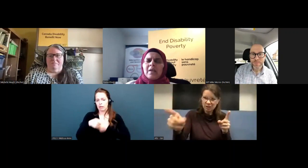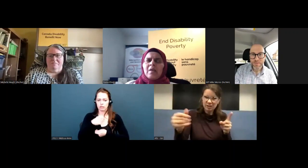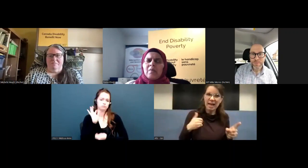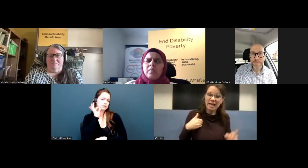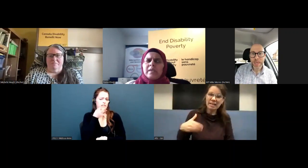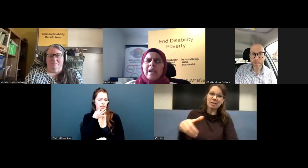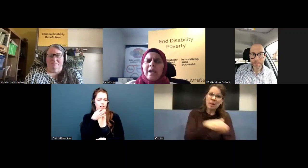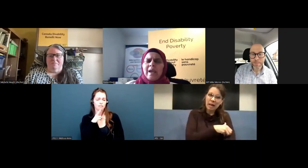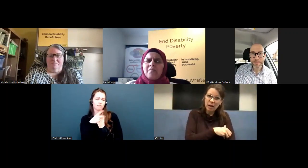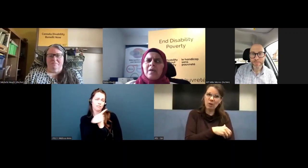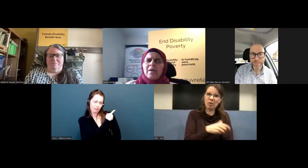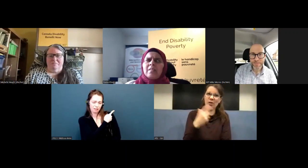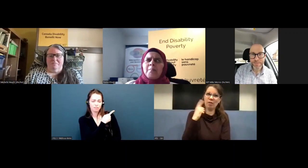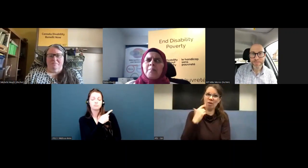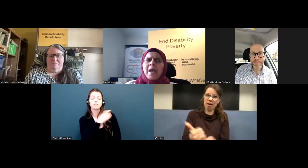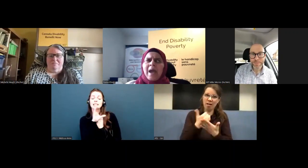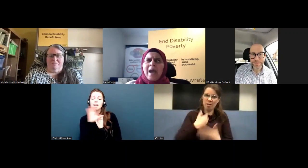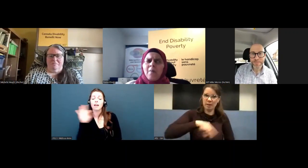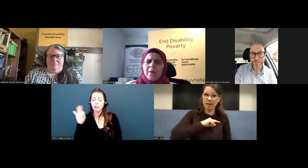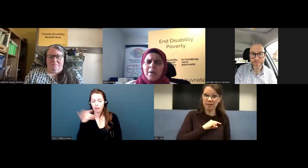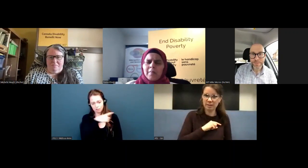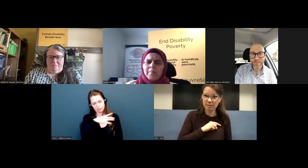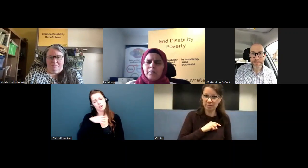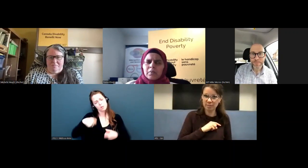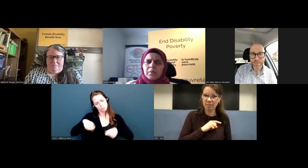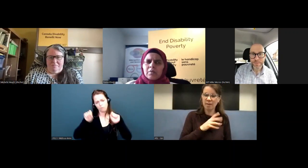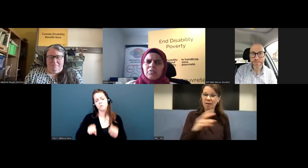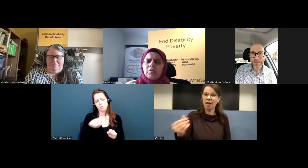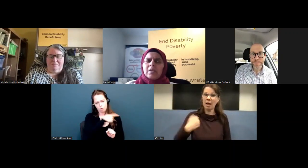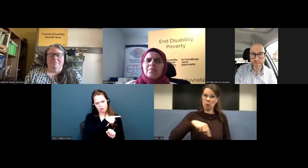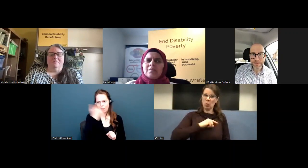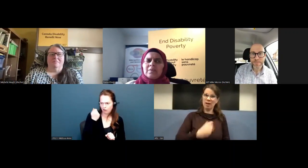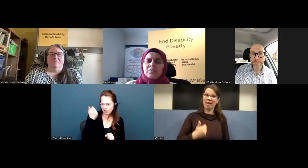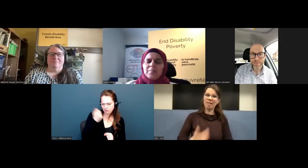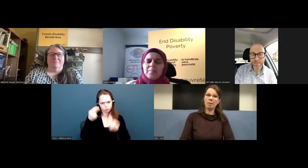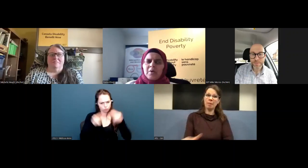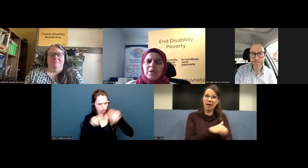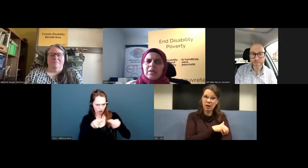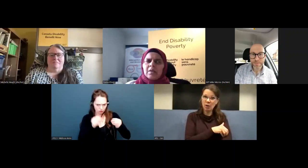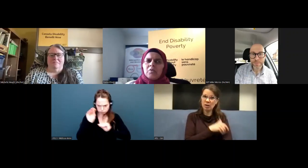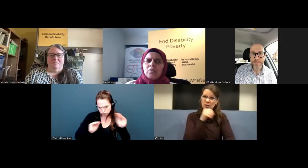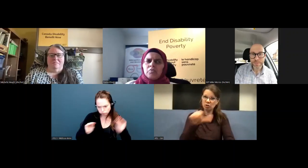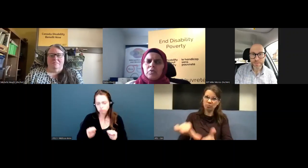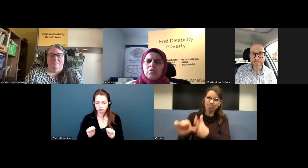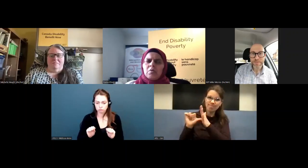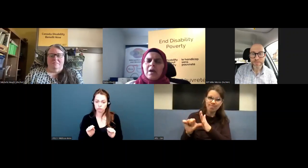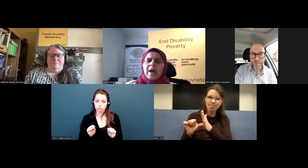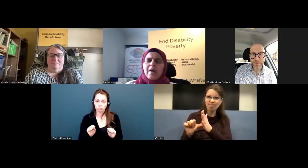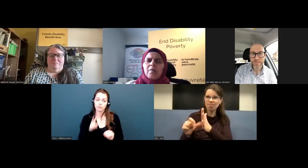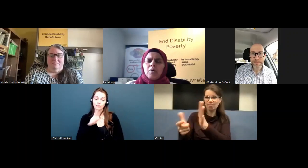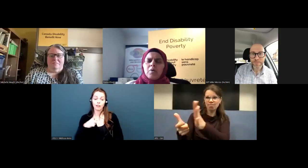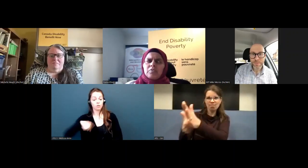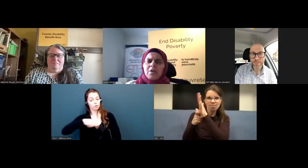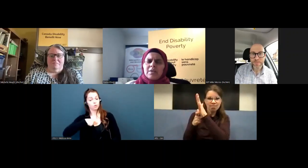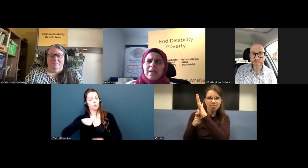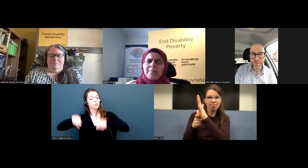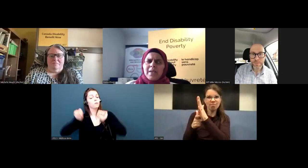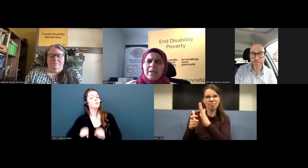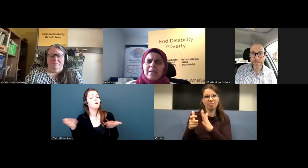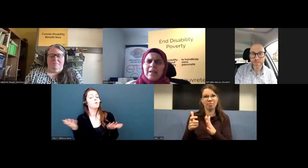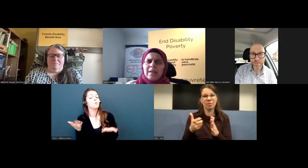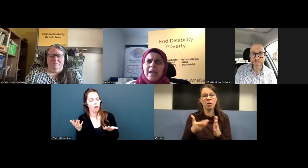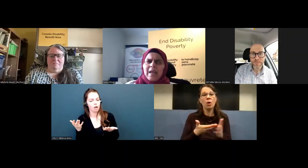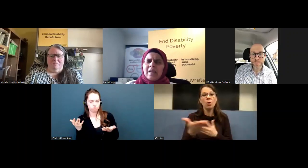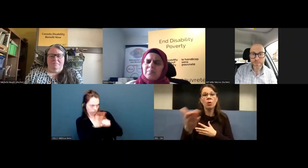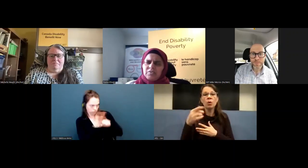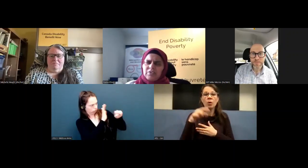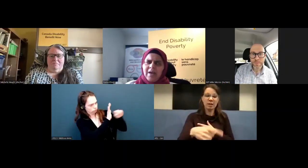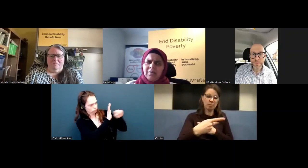AND WE HAVE THE POWER TO INSIST UPON IT THROUGH OUR POSTCARD CAMPAIGN AND, MICHELLE, DO YOU